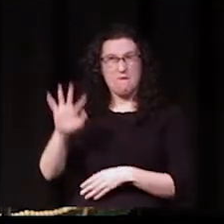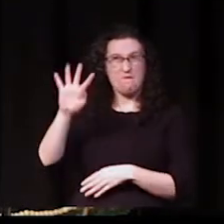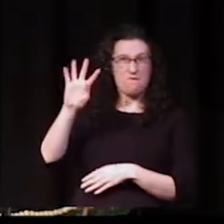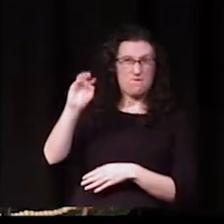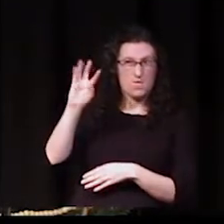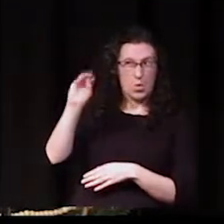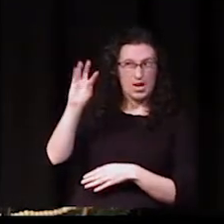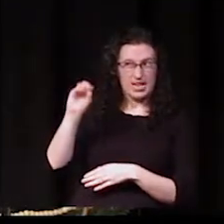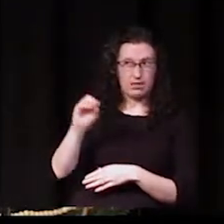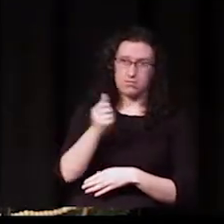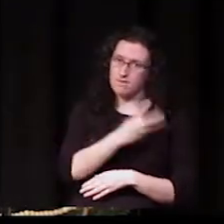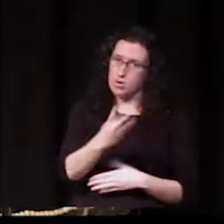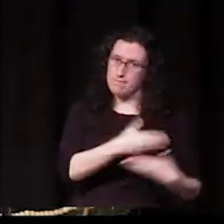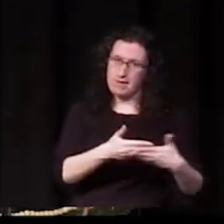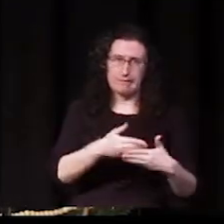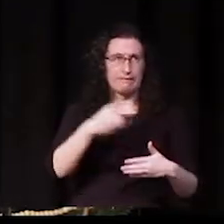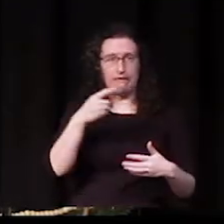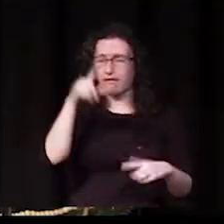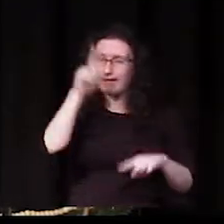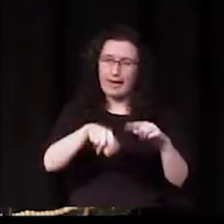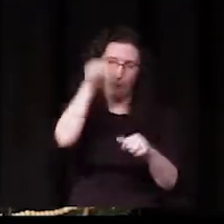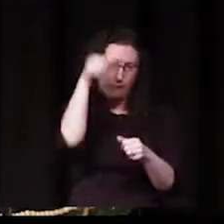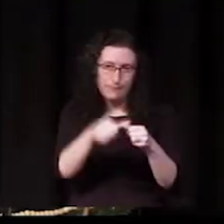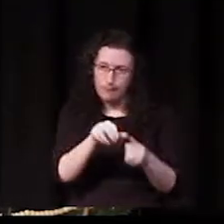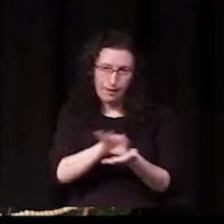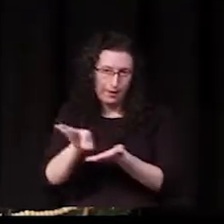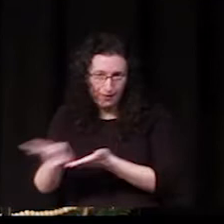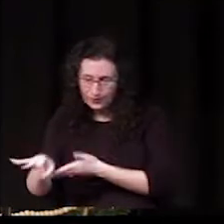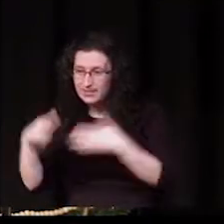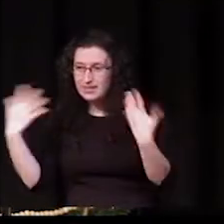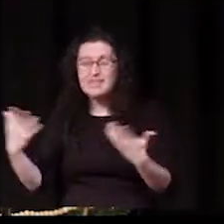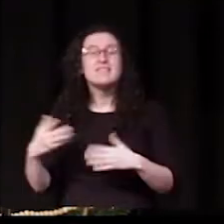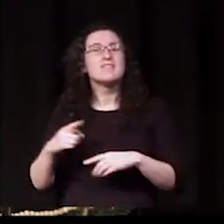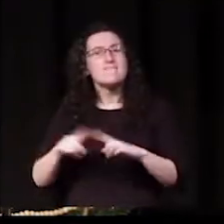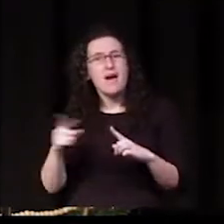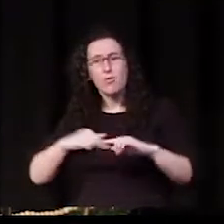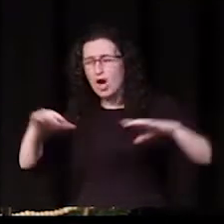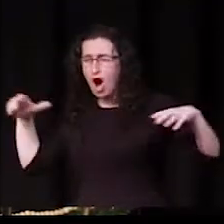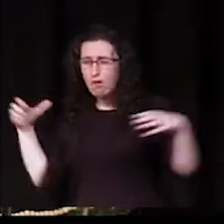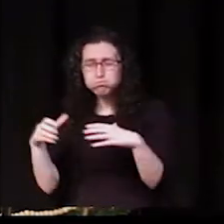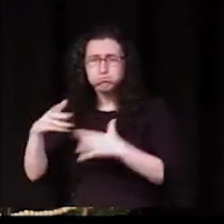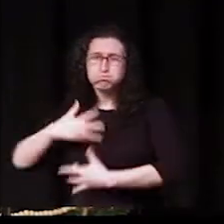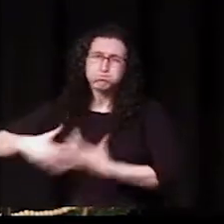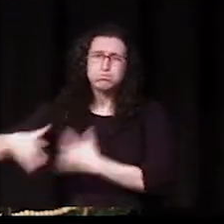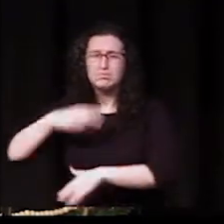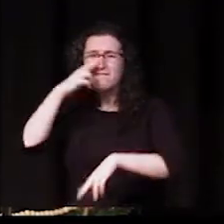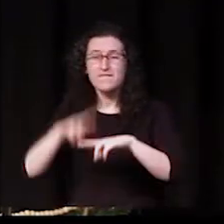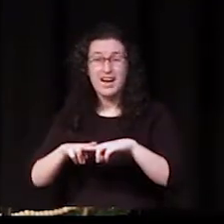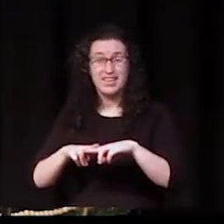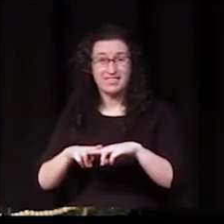I've honestly lost count. And I love our time together, and the Roth-Martin Christmas didn't happen this year.